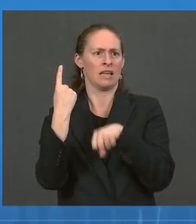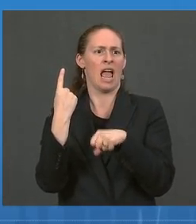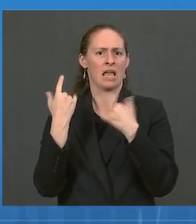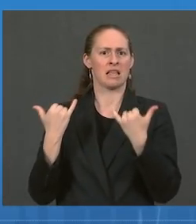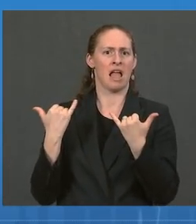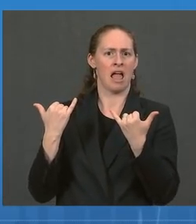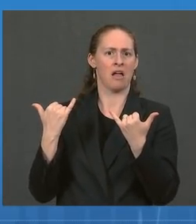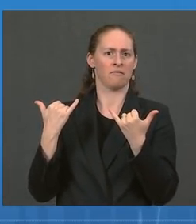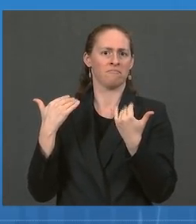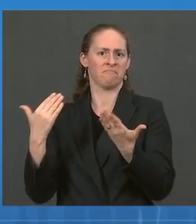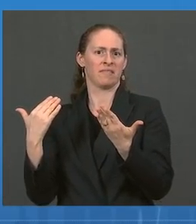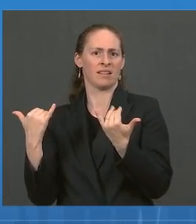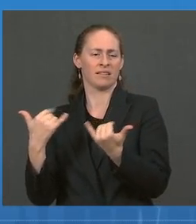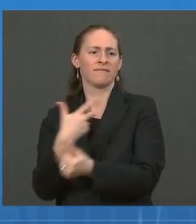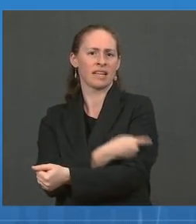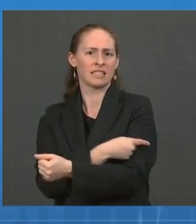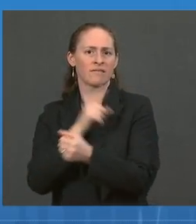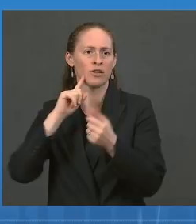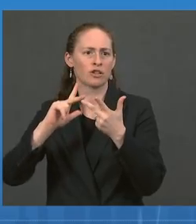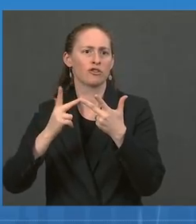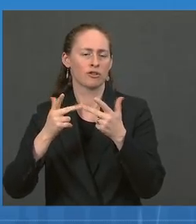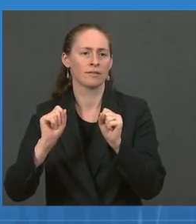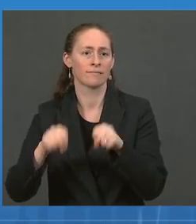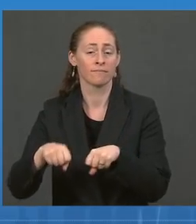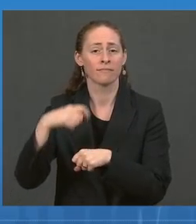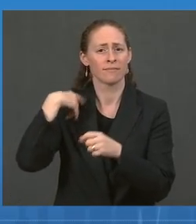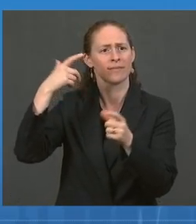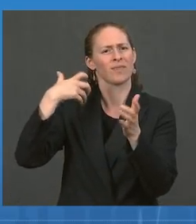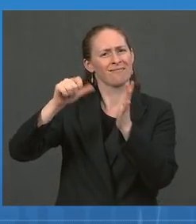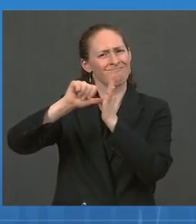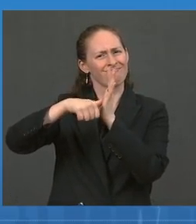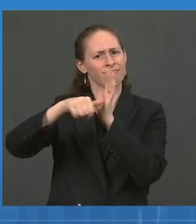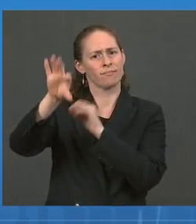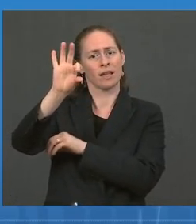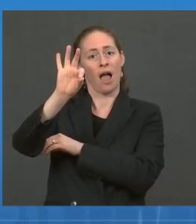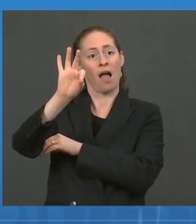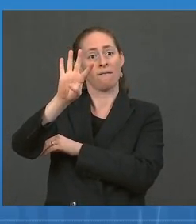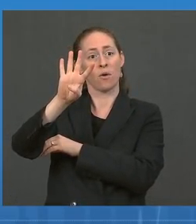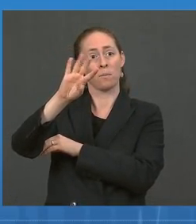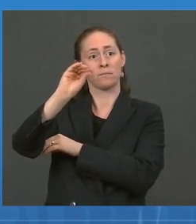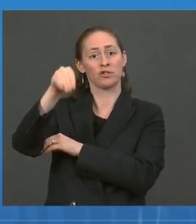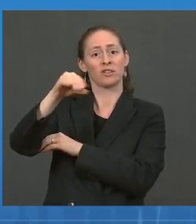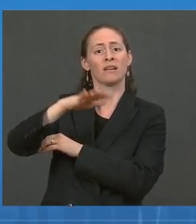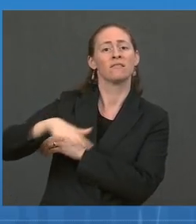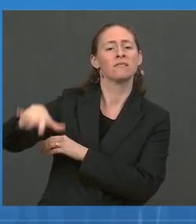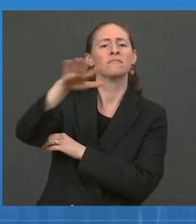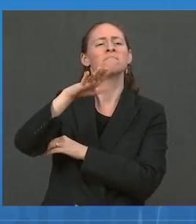Importantly, 94 percent of seniors -- those 65 and older -- have at least one shot.